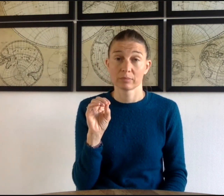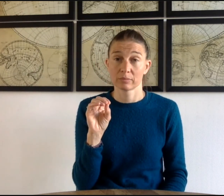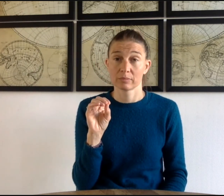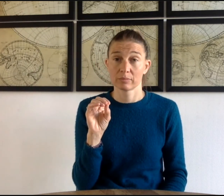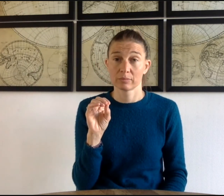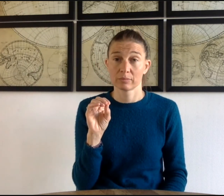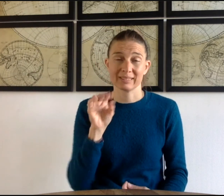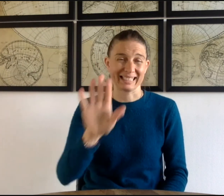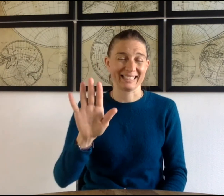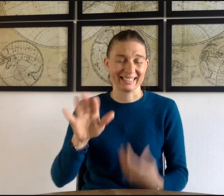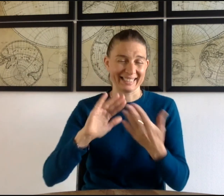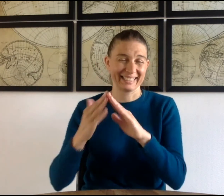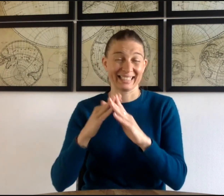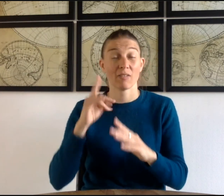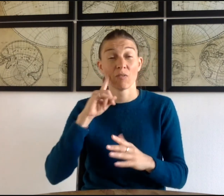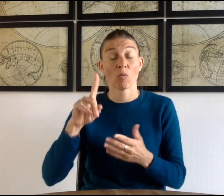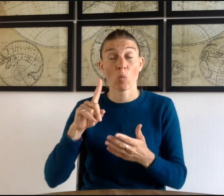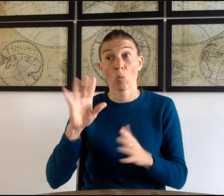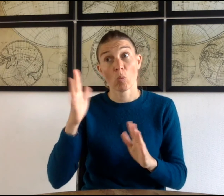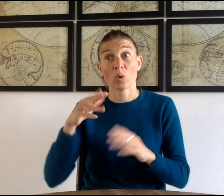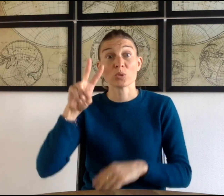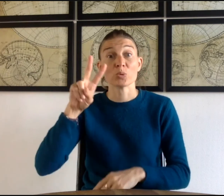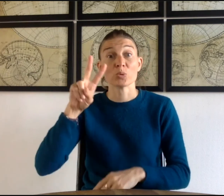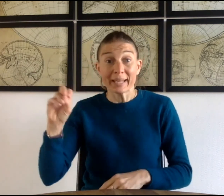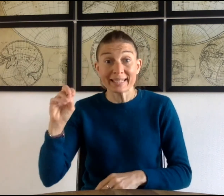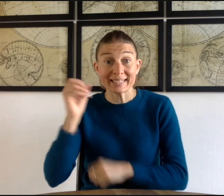for more than 20 years with we gave...